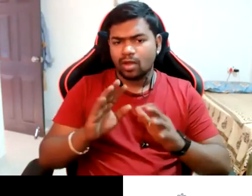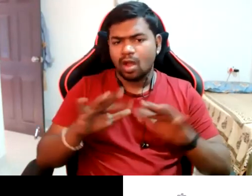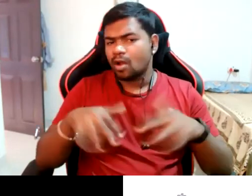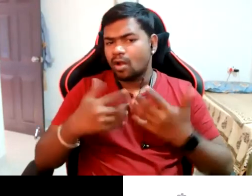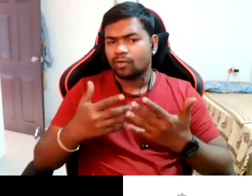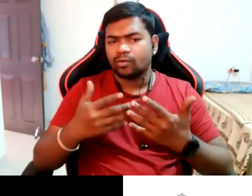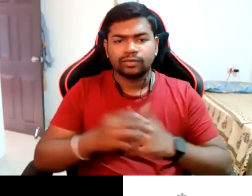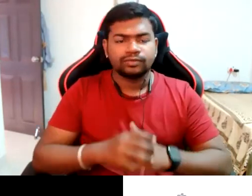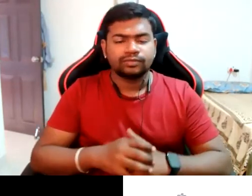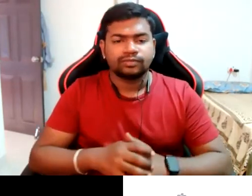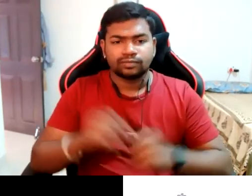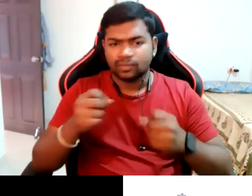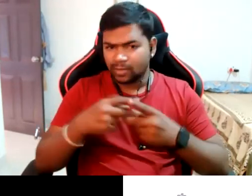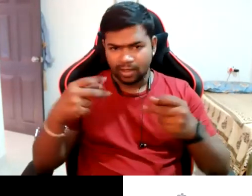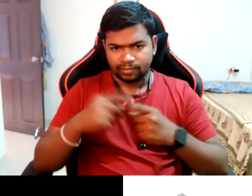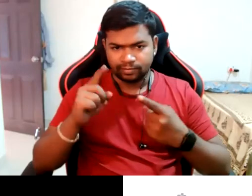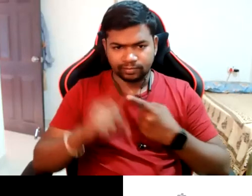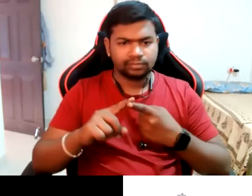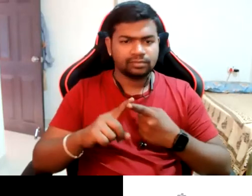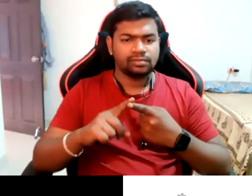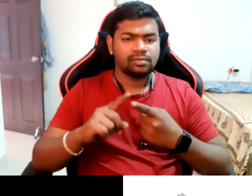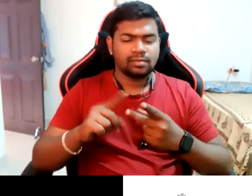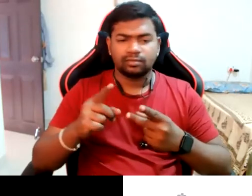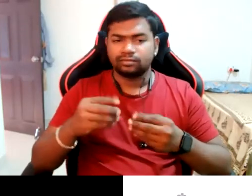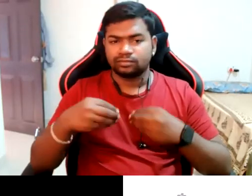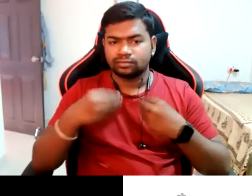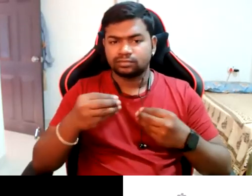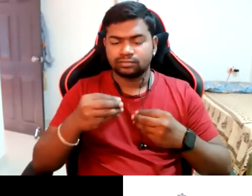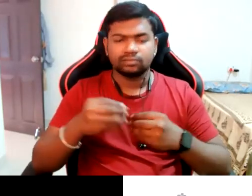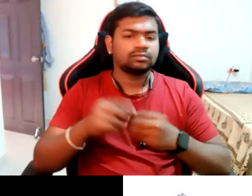captioning can in education and employment we made more?